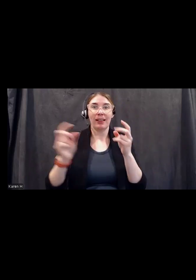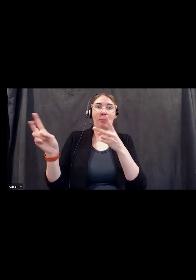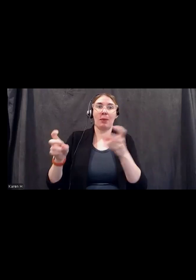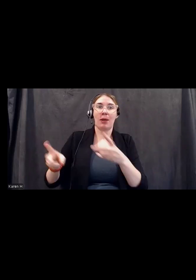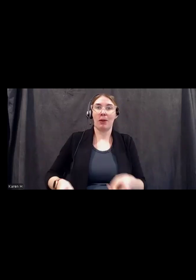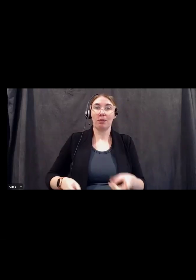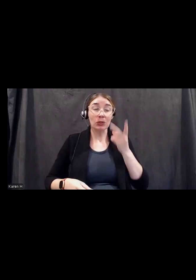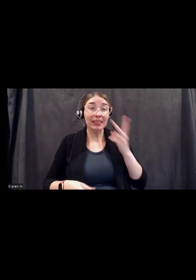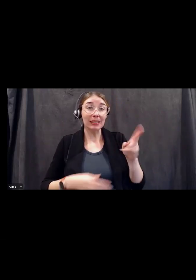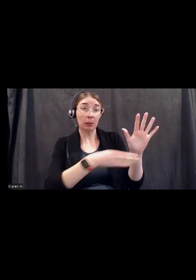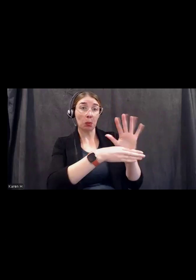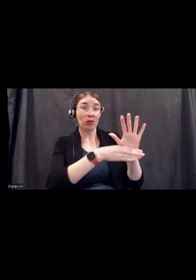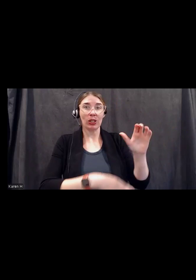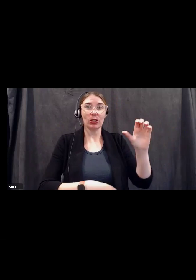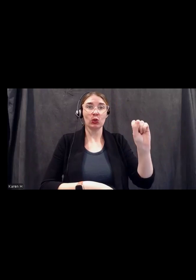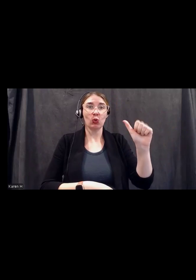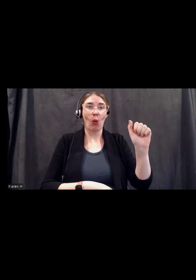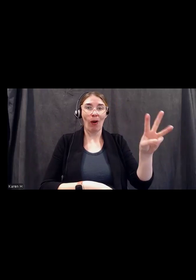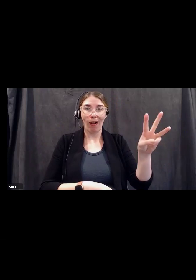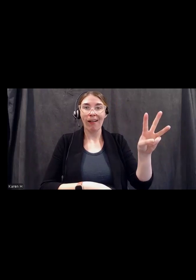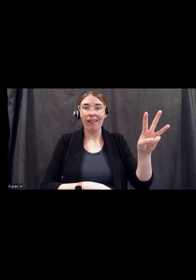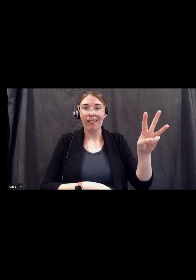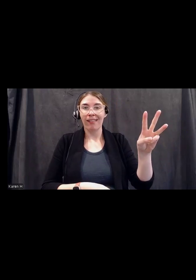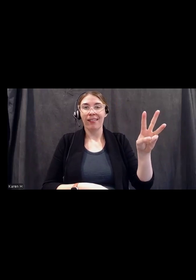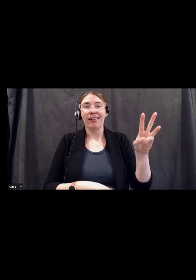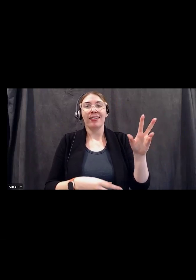one of our staff dressed up as a jigsaw and rode one of our adaptive bikes down